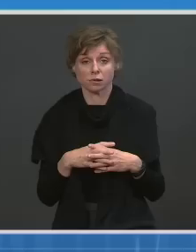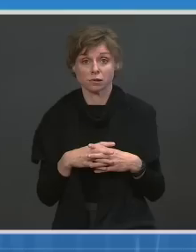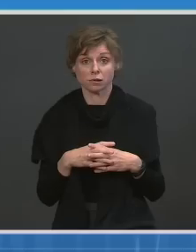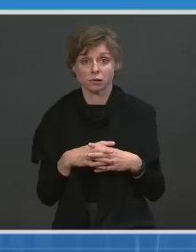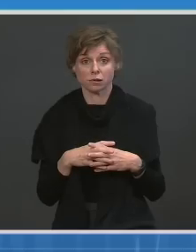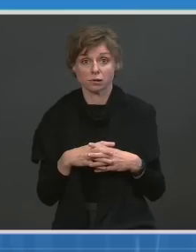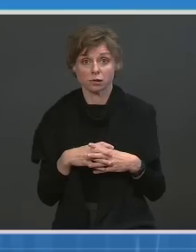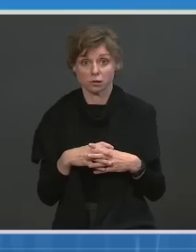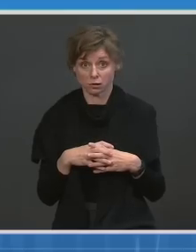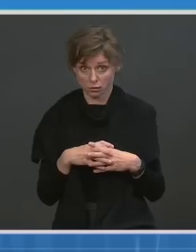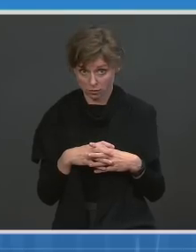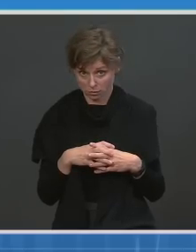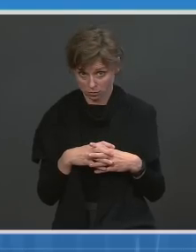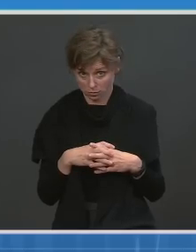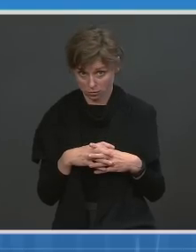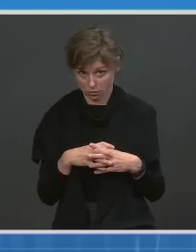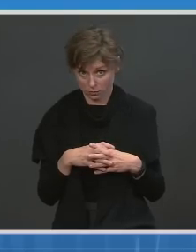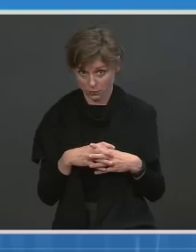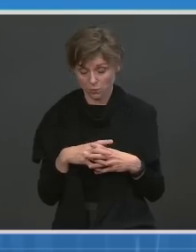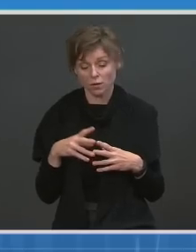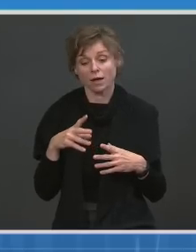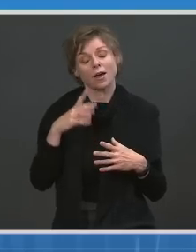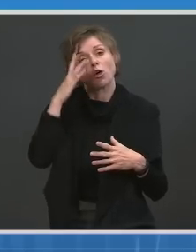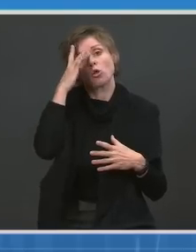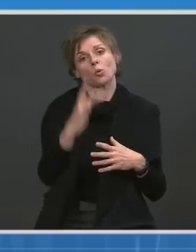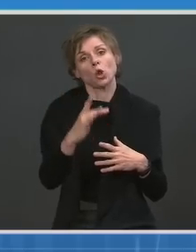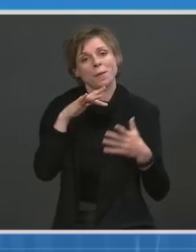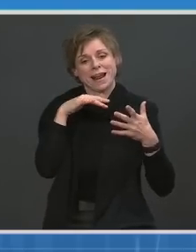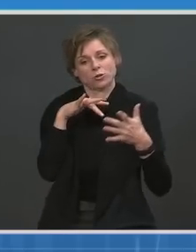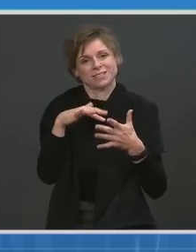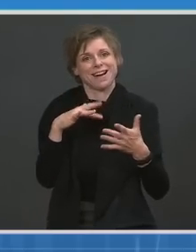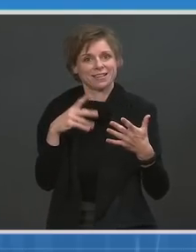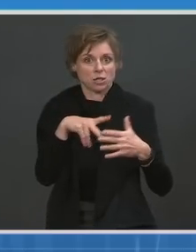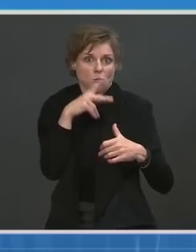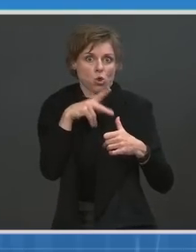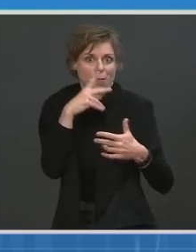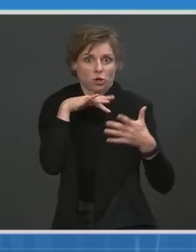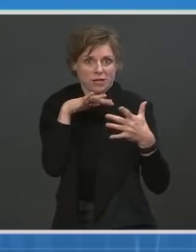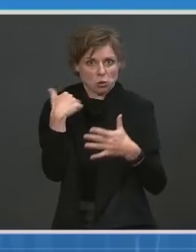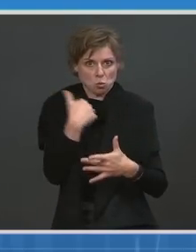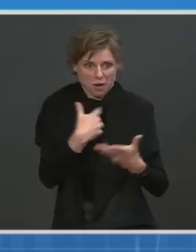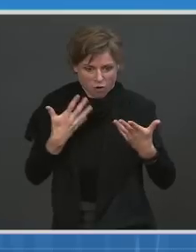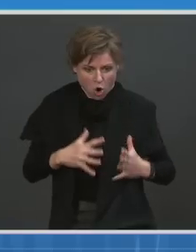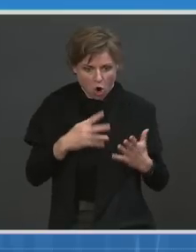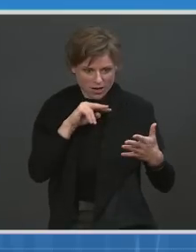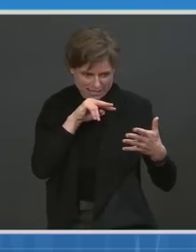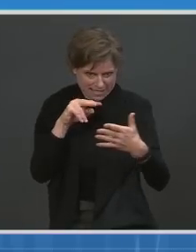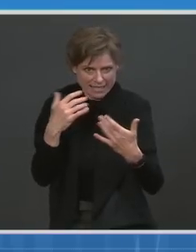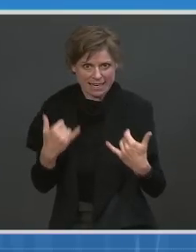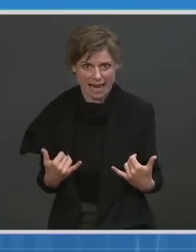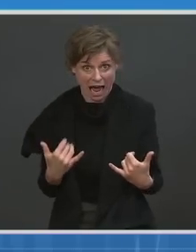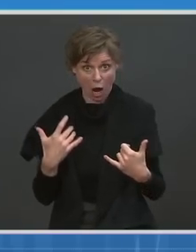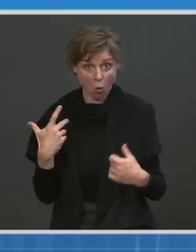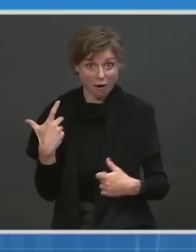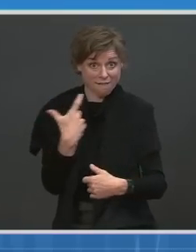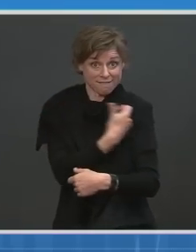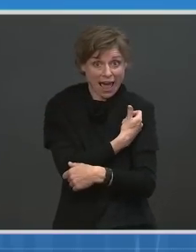that vaccination of an individual who has been previously infected has a much greater increment